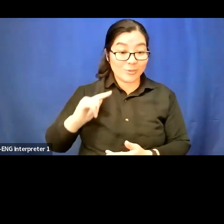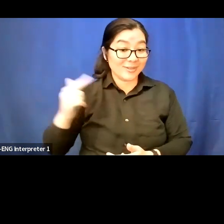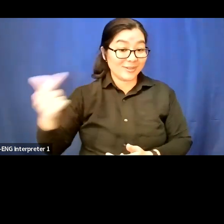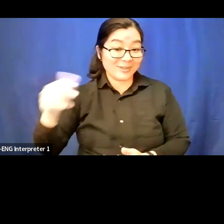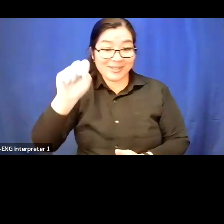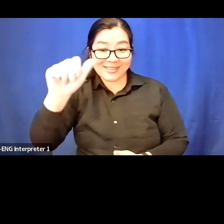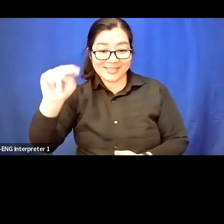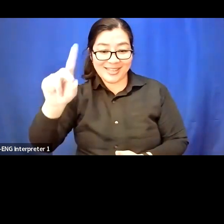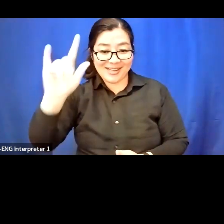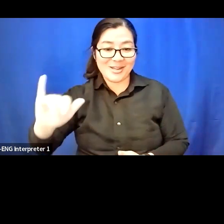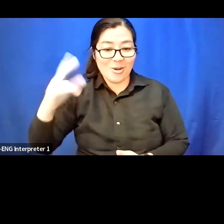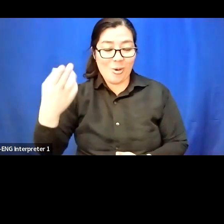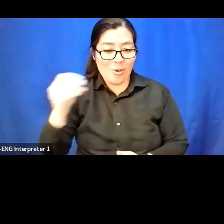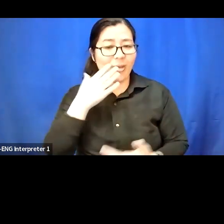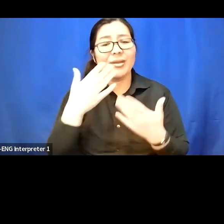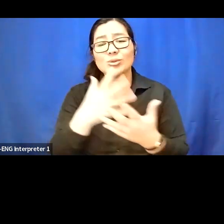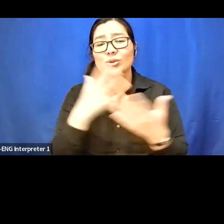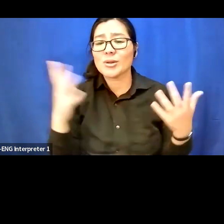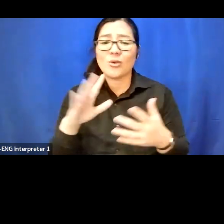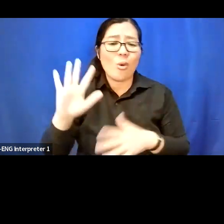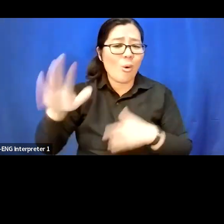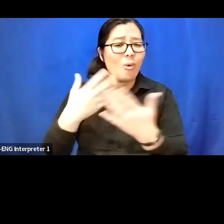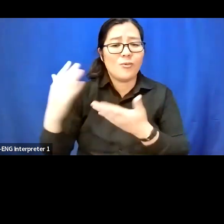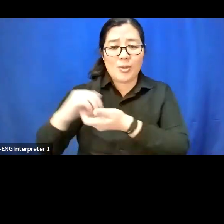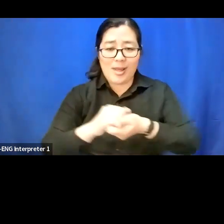that you've been doing in this collaboration.